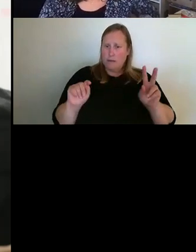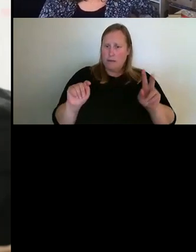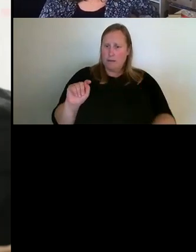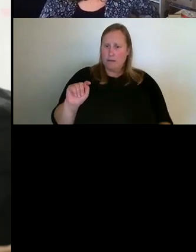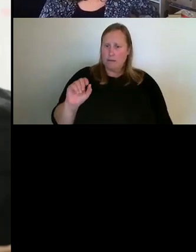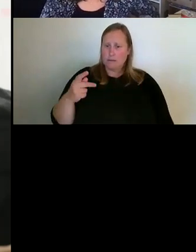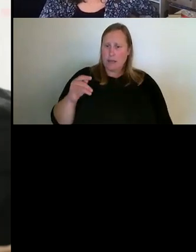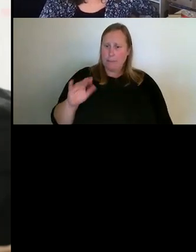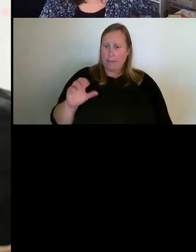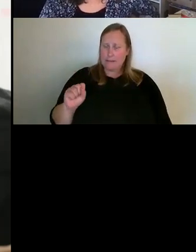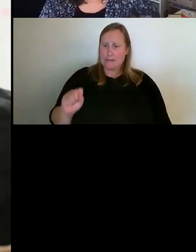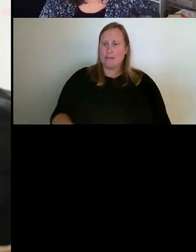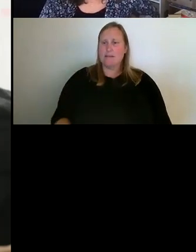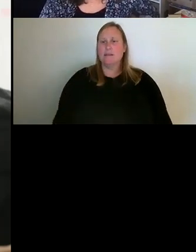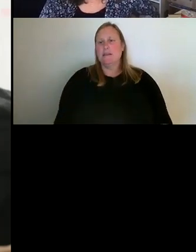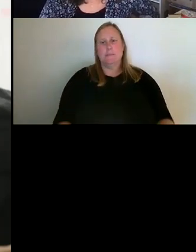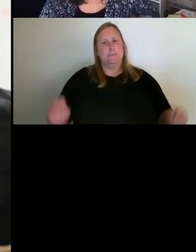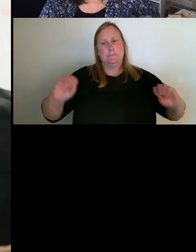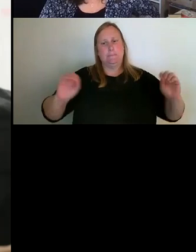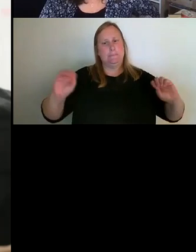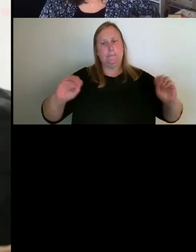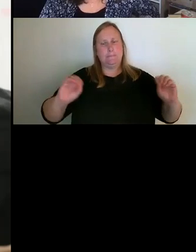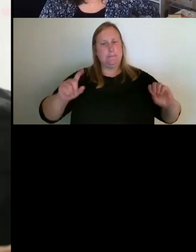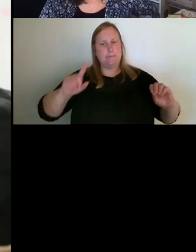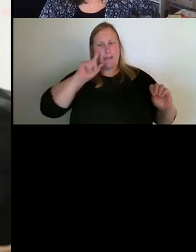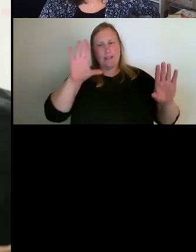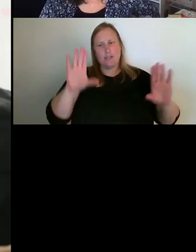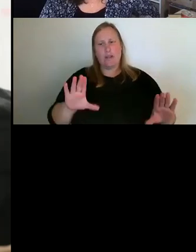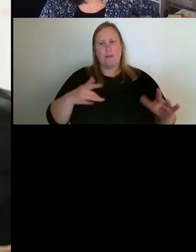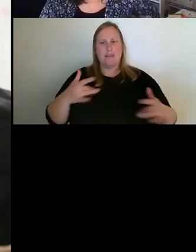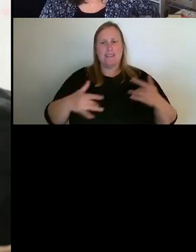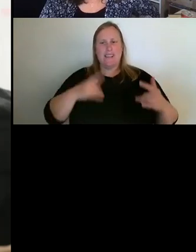content warnings? Jennie Delisi: No, I think that's great. I am excited for you to share the next part